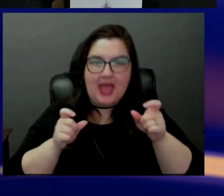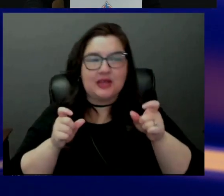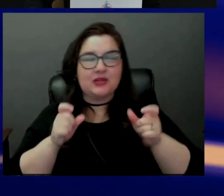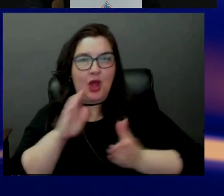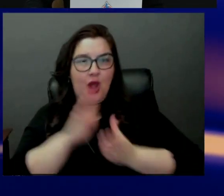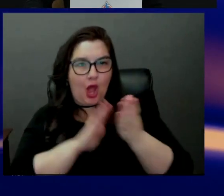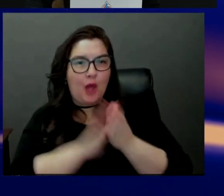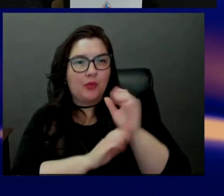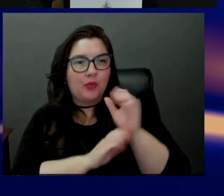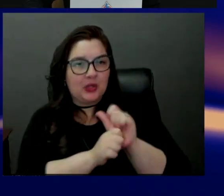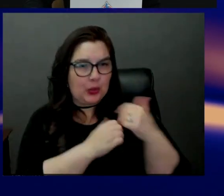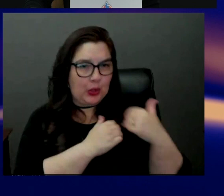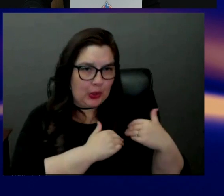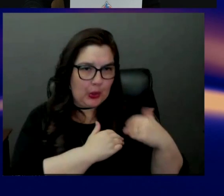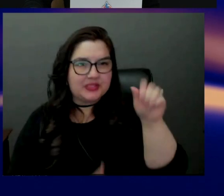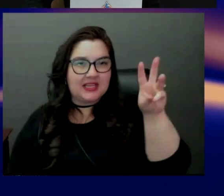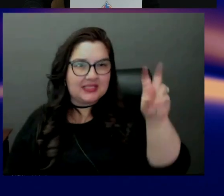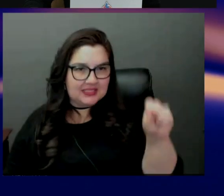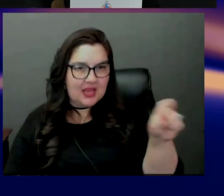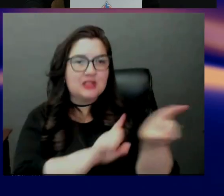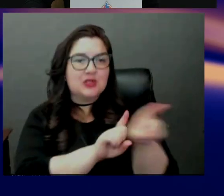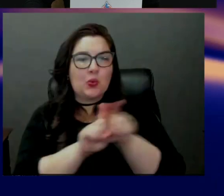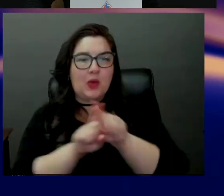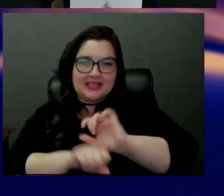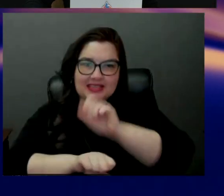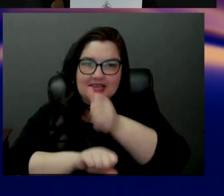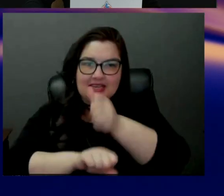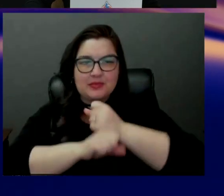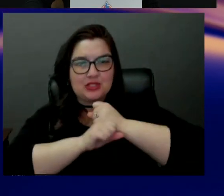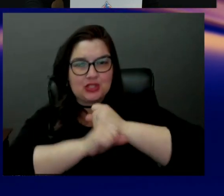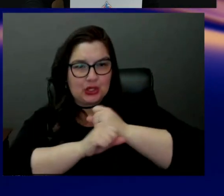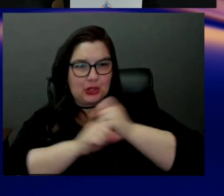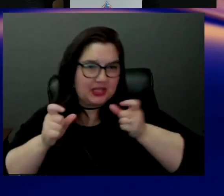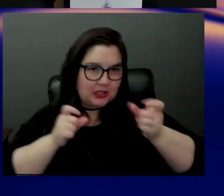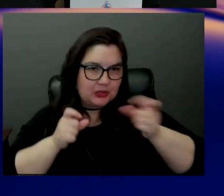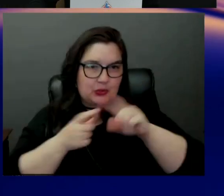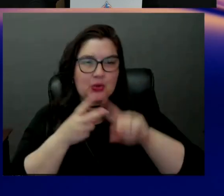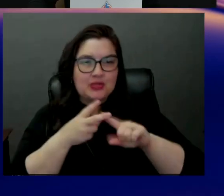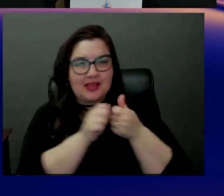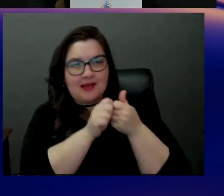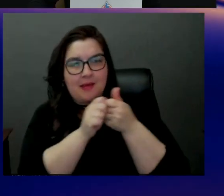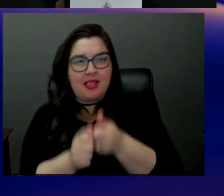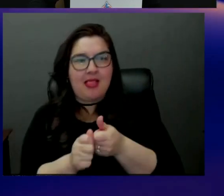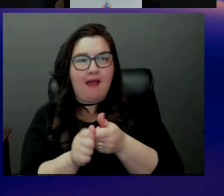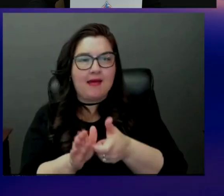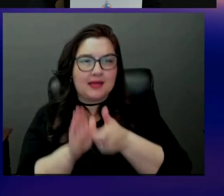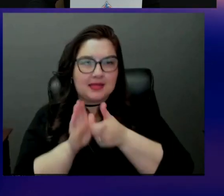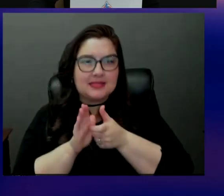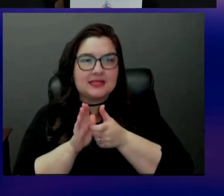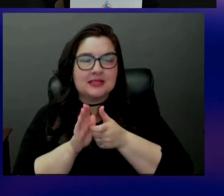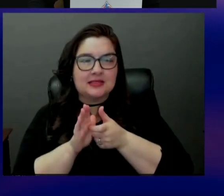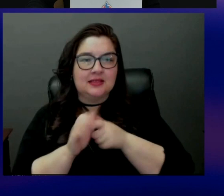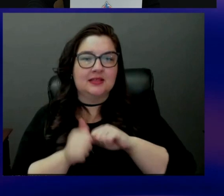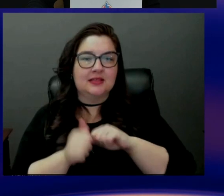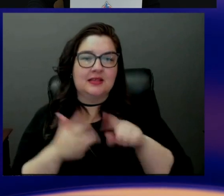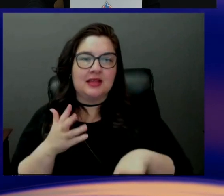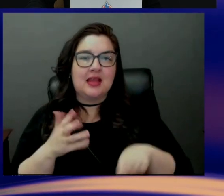as well as implementing security controls and compliance requirements. The exam cost 150 U.S. dollars.